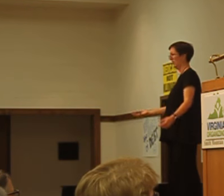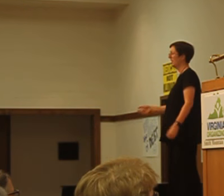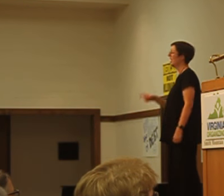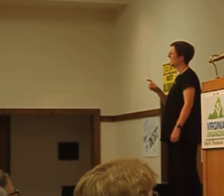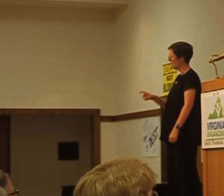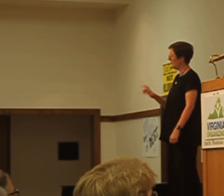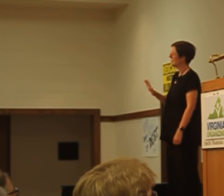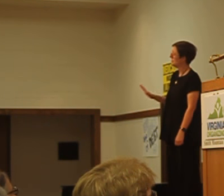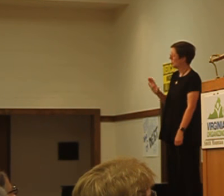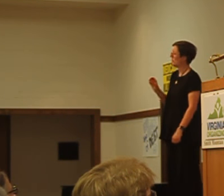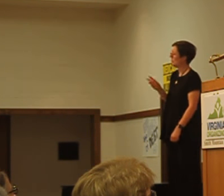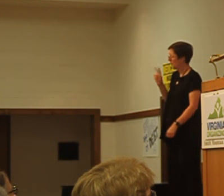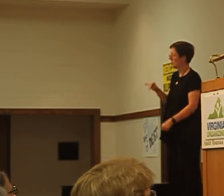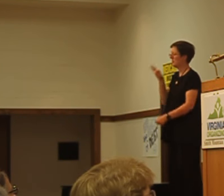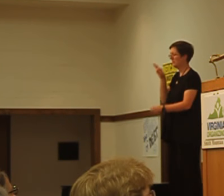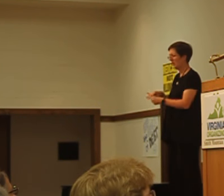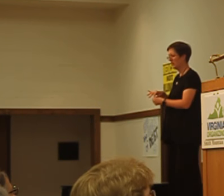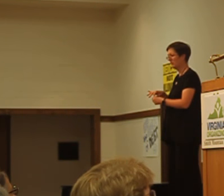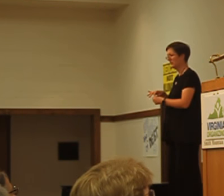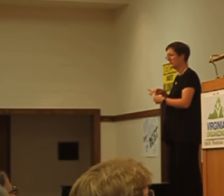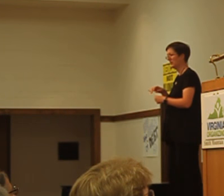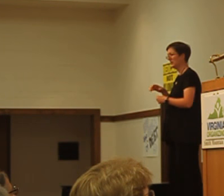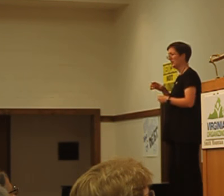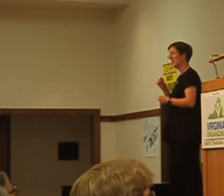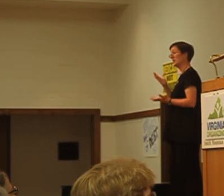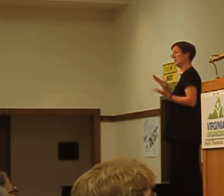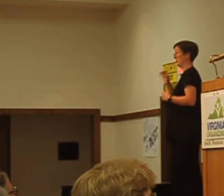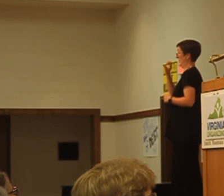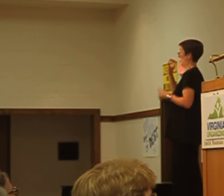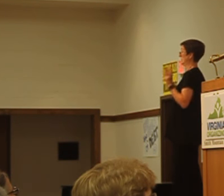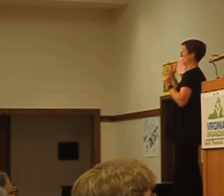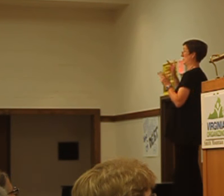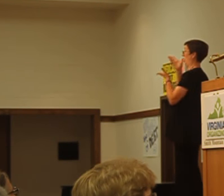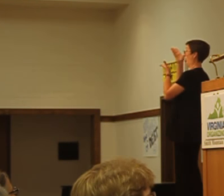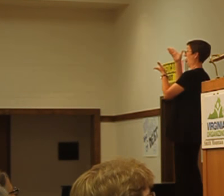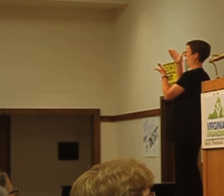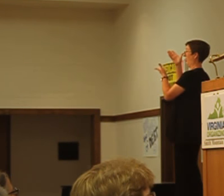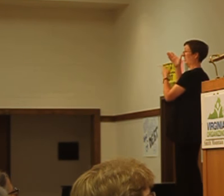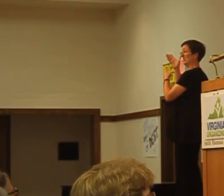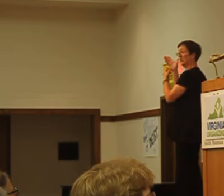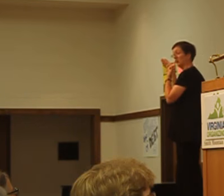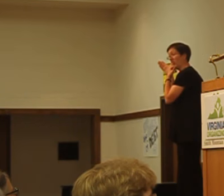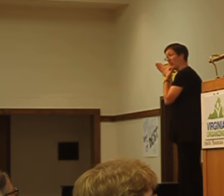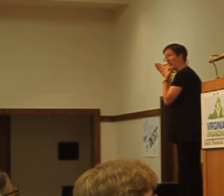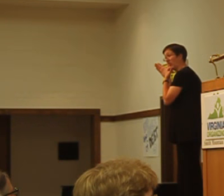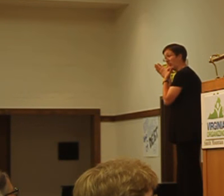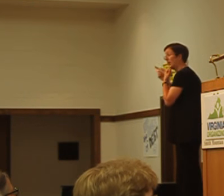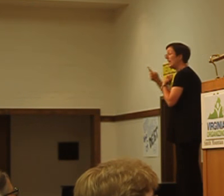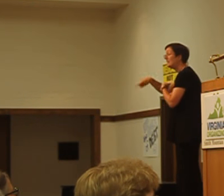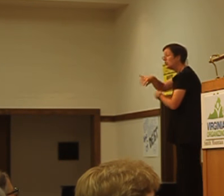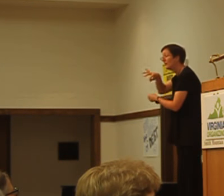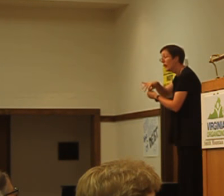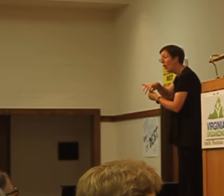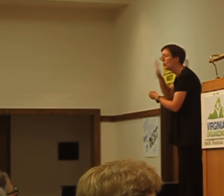so that some of these people that's in office that shouldn't be there, won't be there,